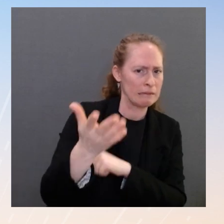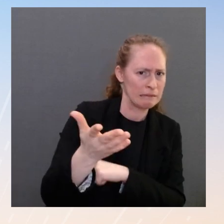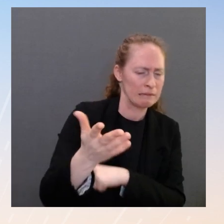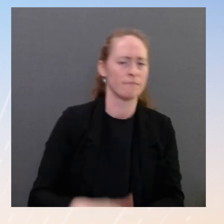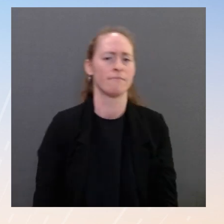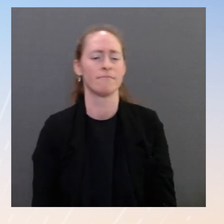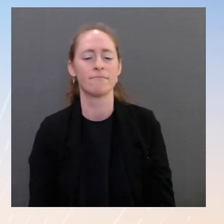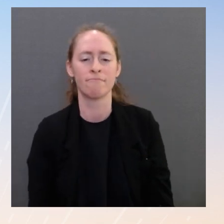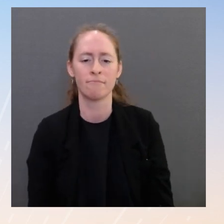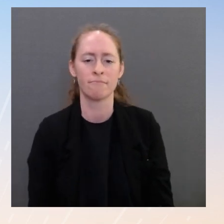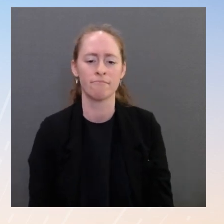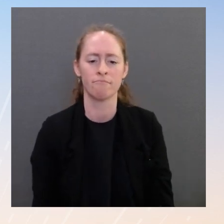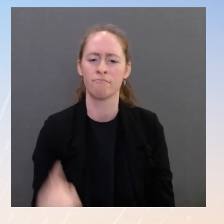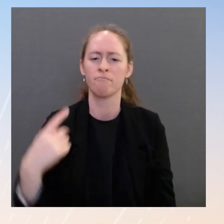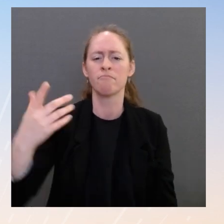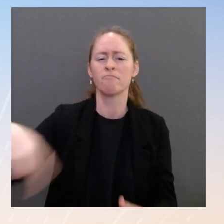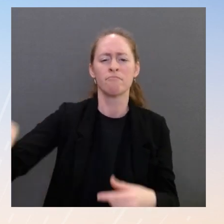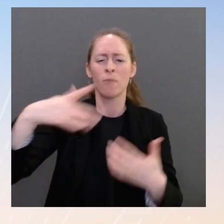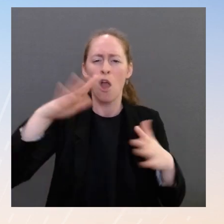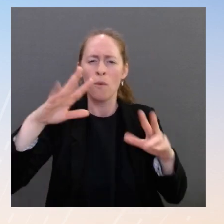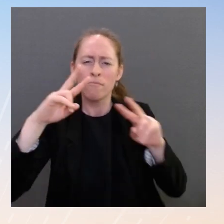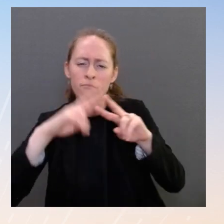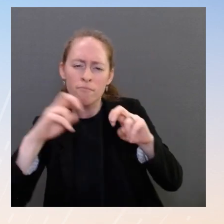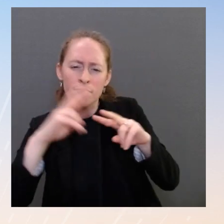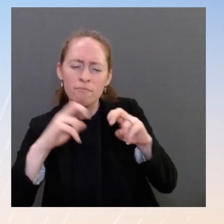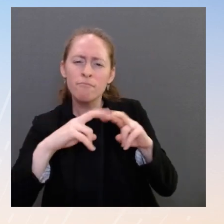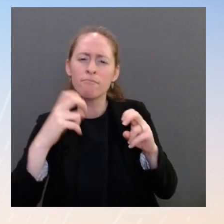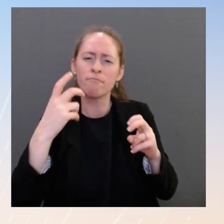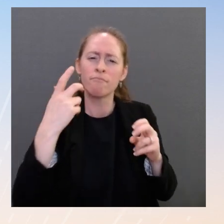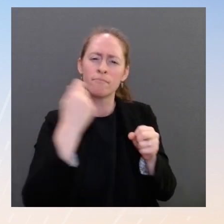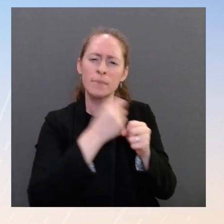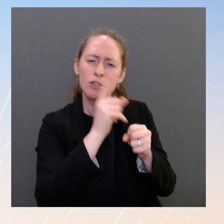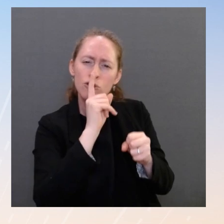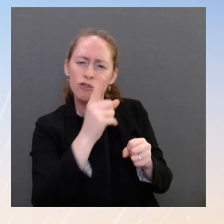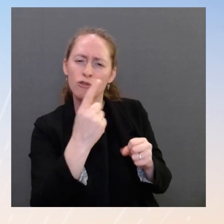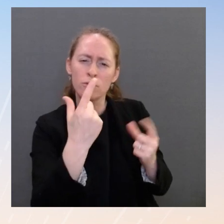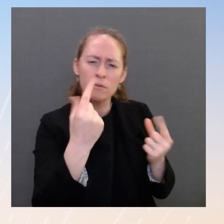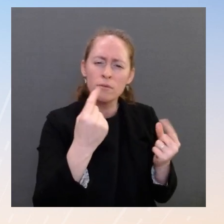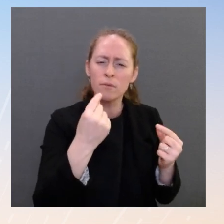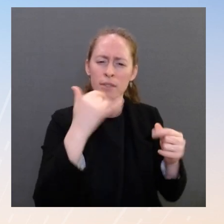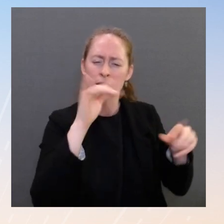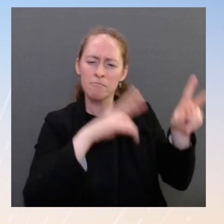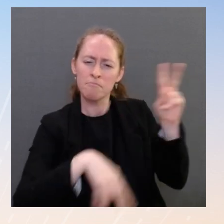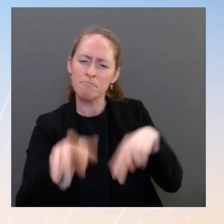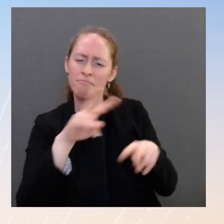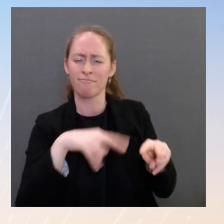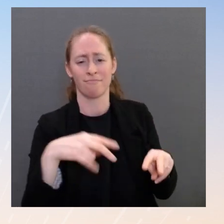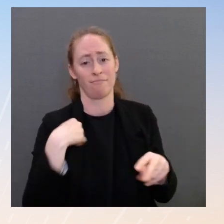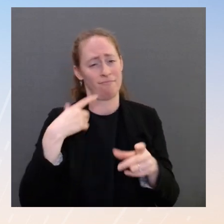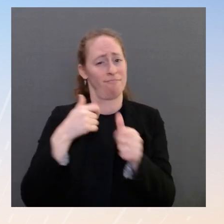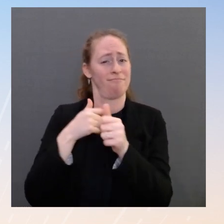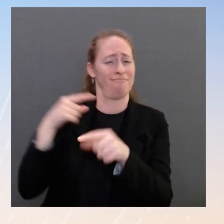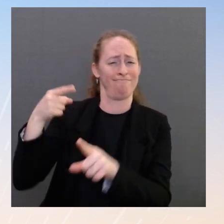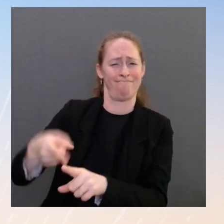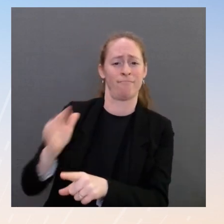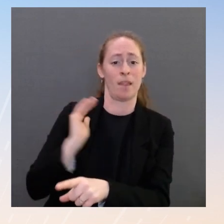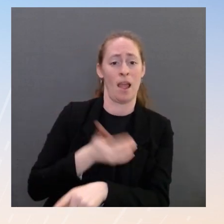We continue to believe that there are -- there are strong data in the economy, whether it's record job growth,